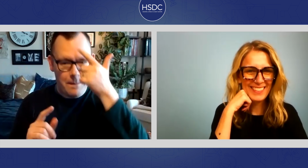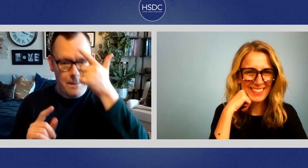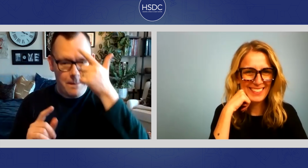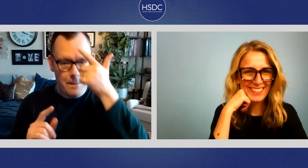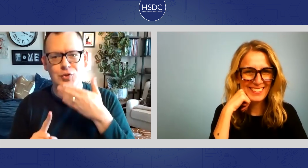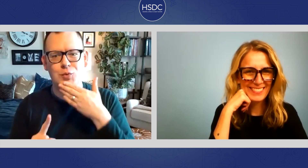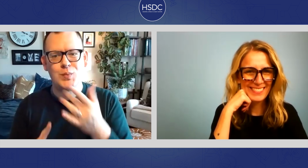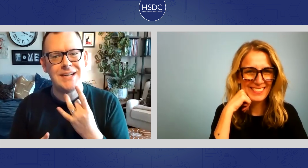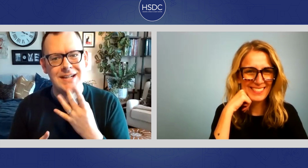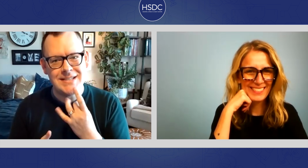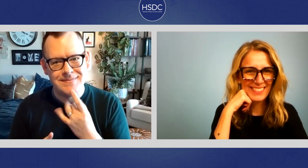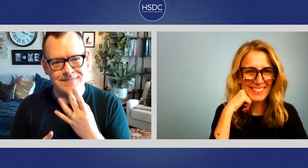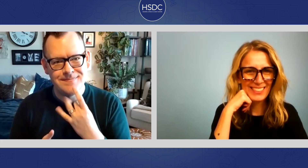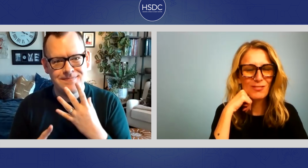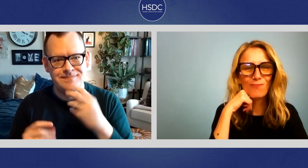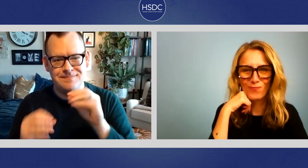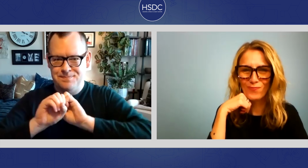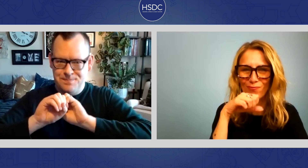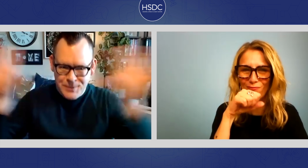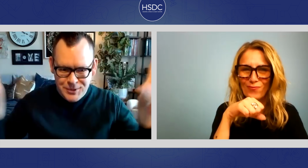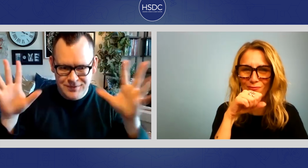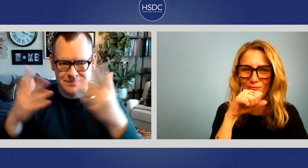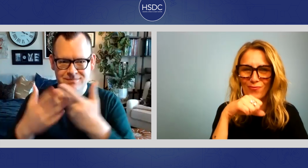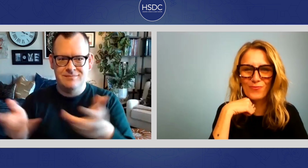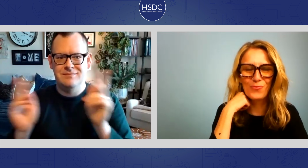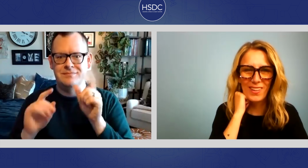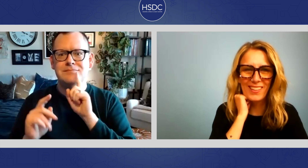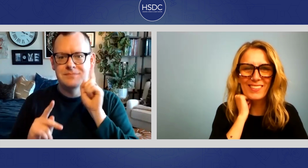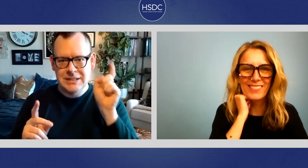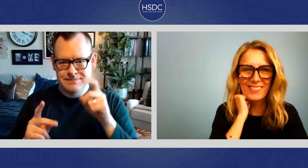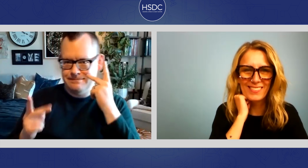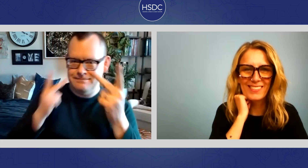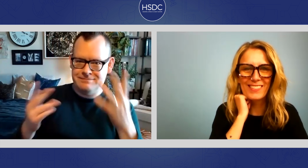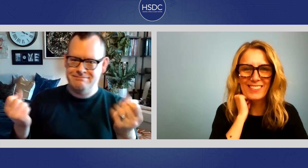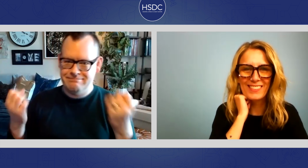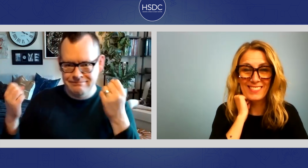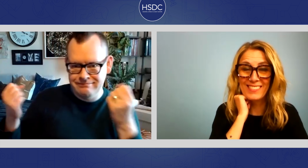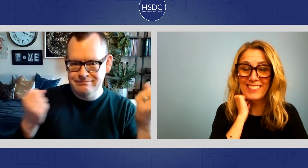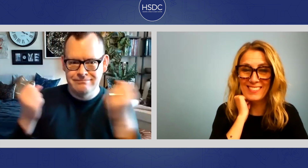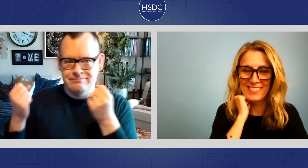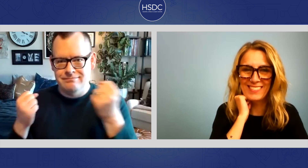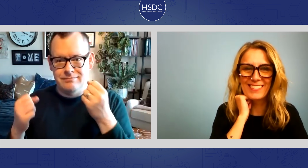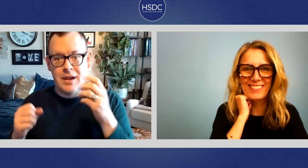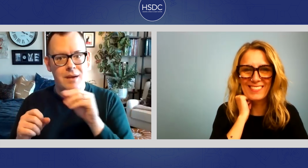The reason why is it tends to have good lighting. It is bright in there, which makes it highly visual.